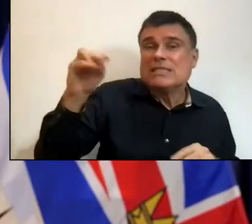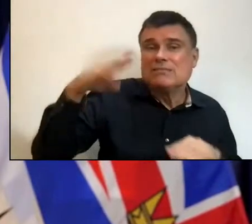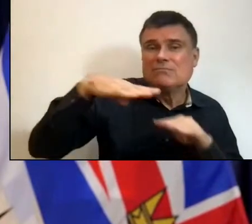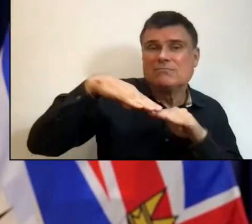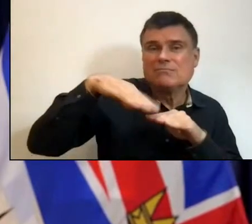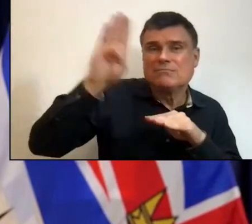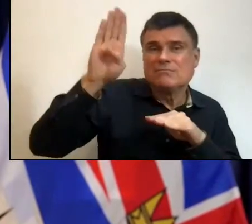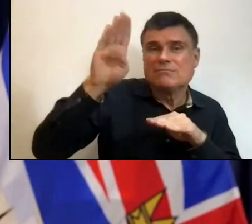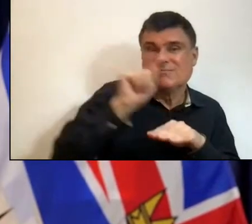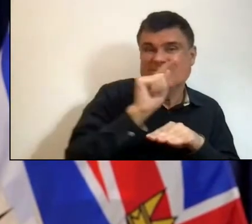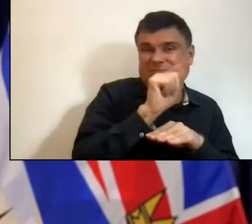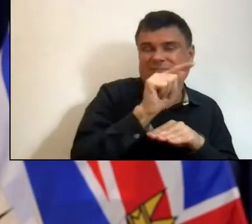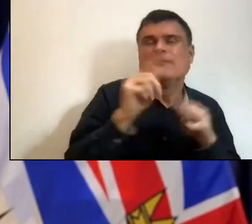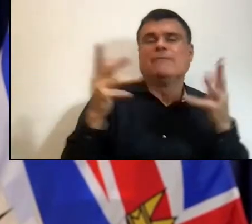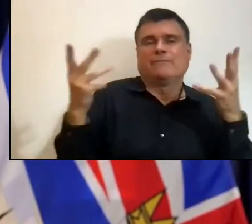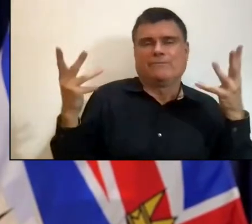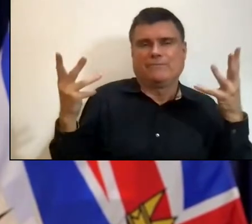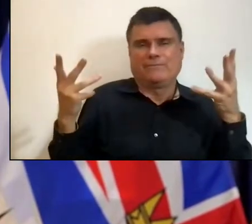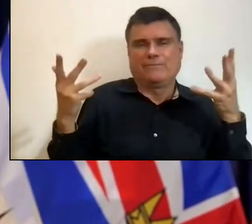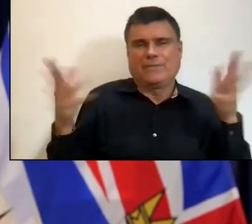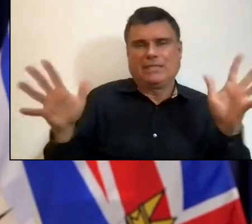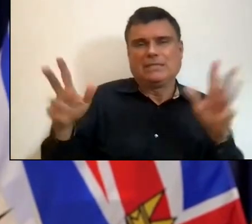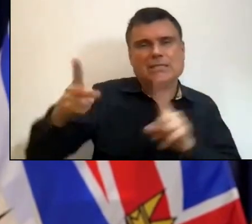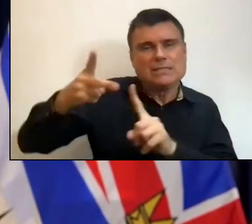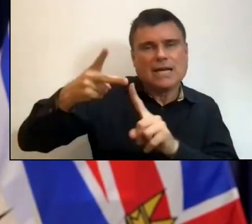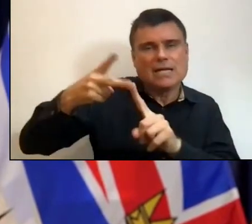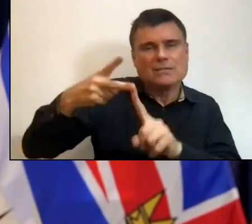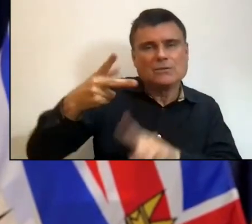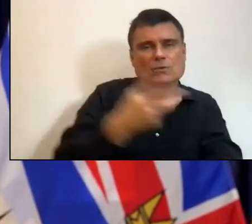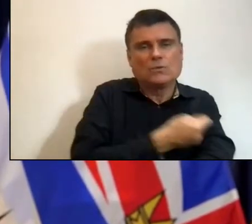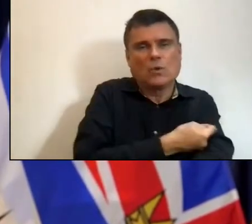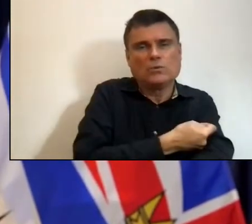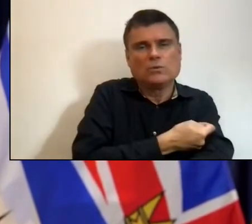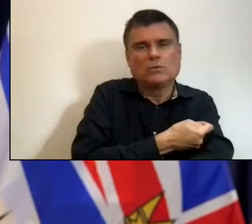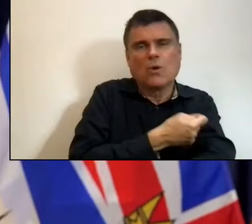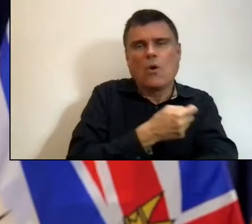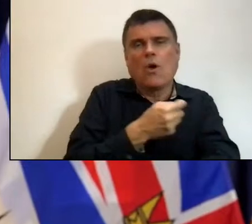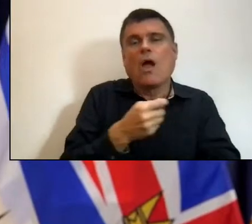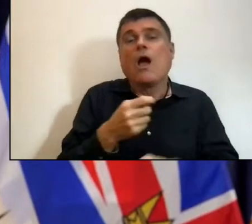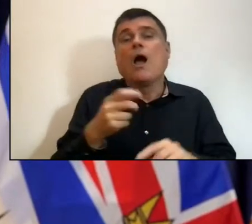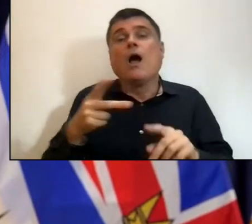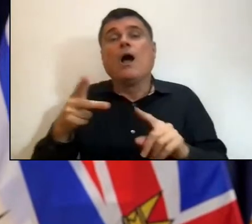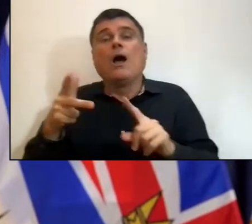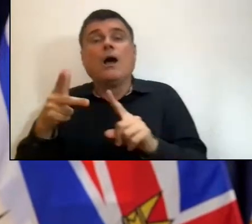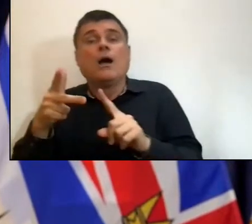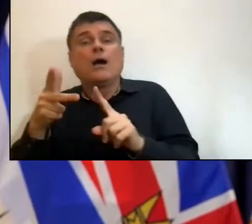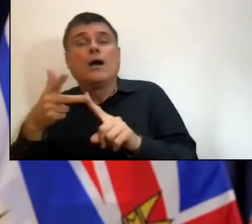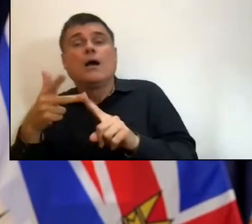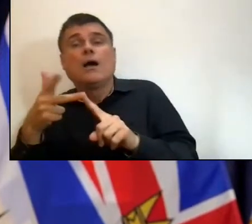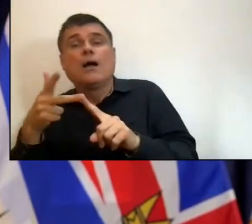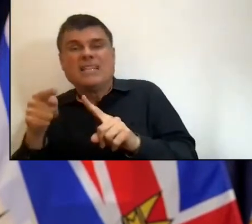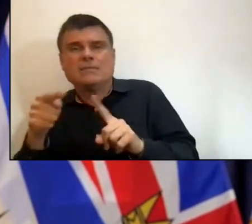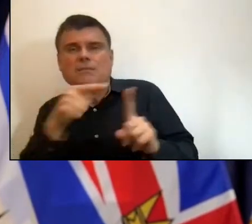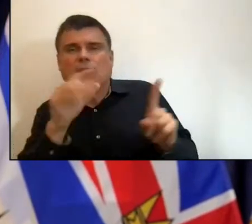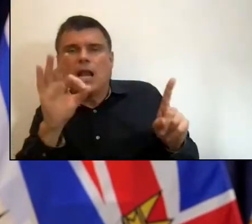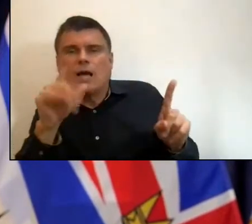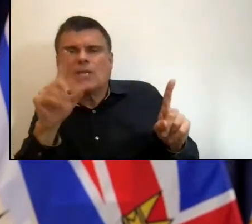This is a significant ramp up. There has been the last month